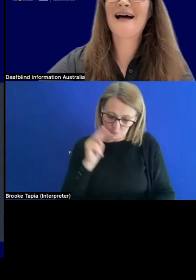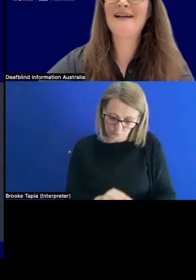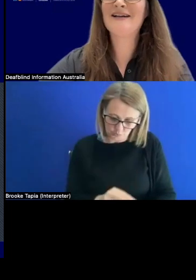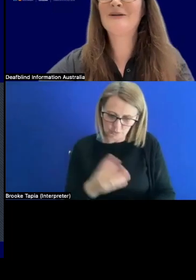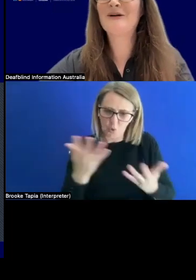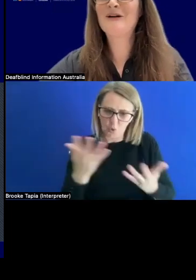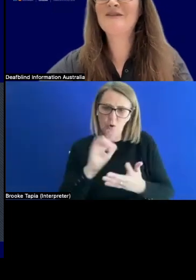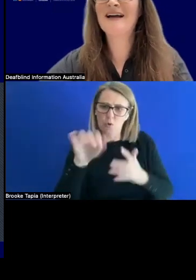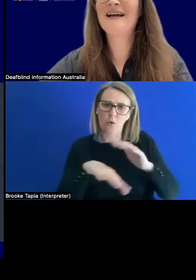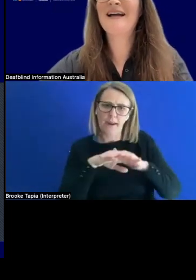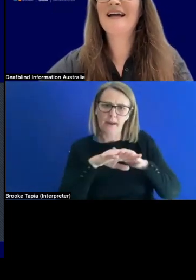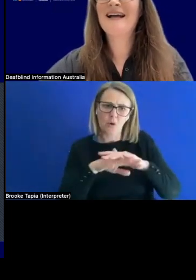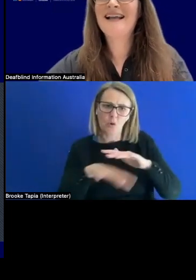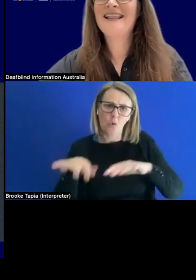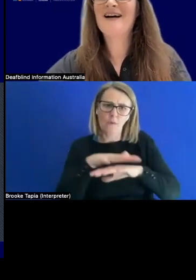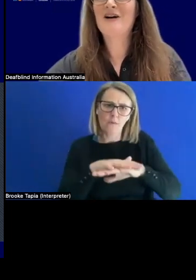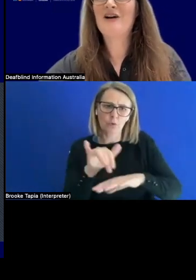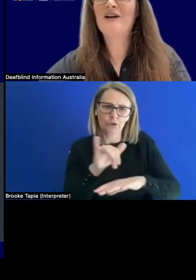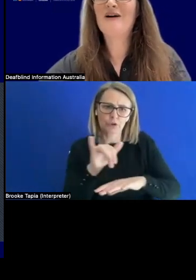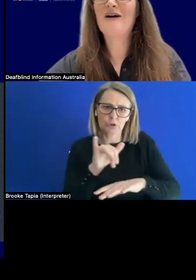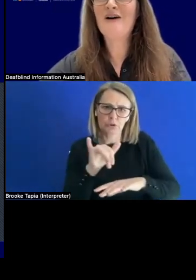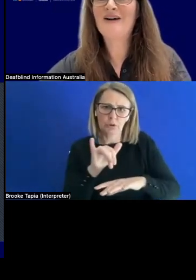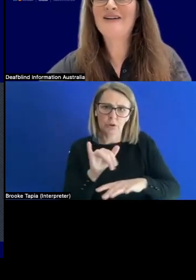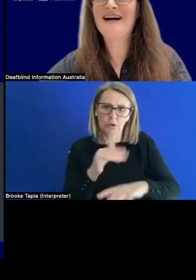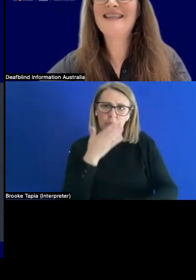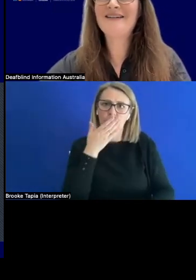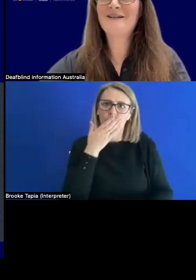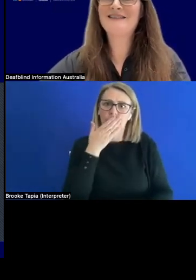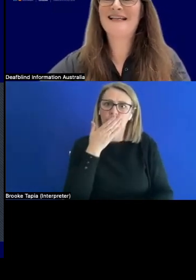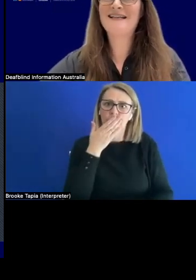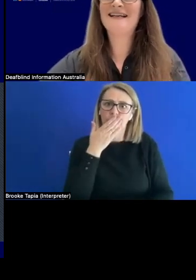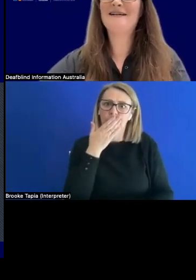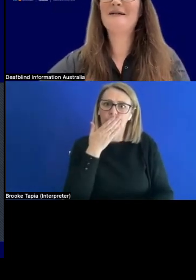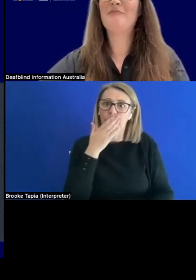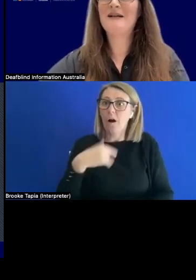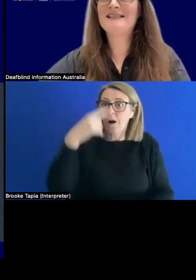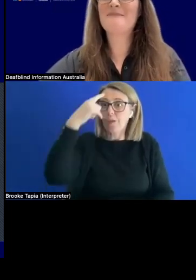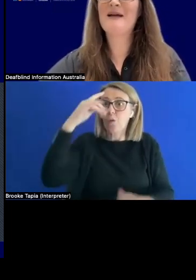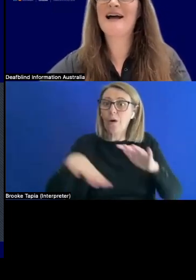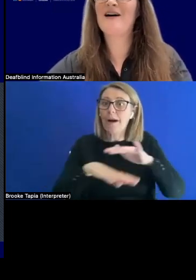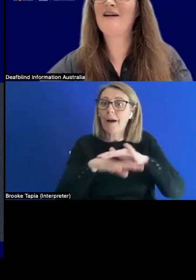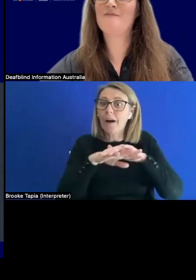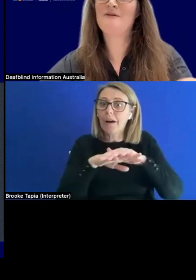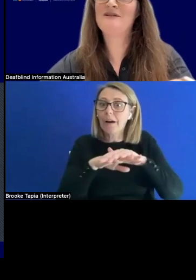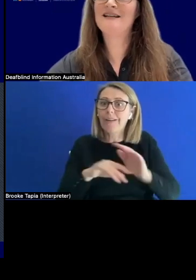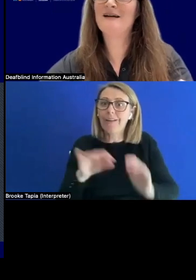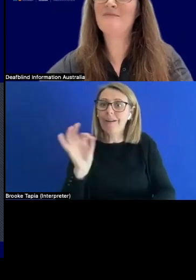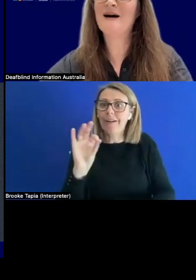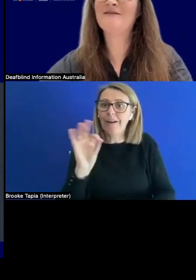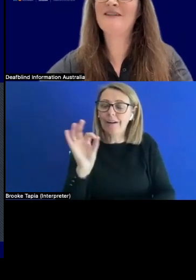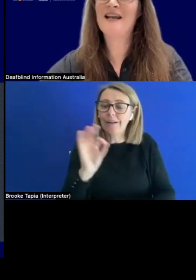under or over?”, they will go “Oh, I thought it was under, but somehow I’ve moved it above and